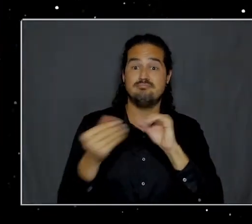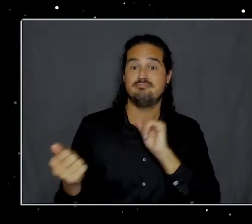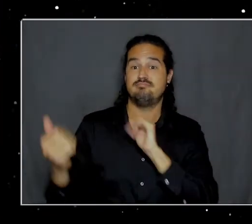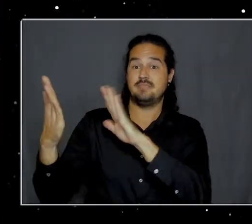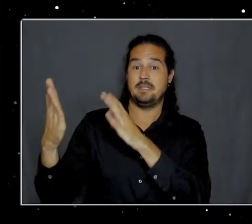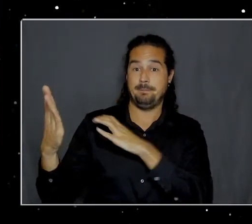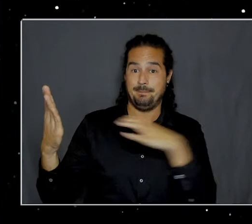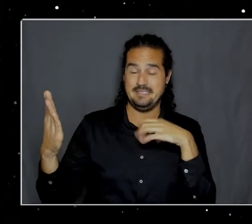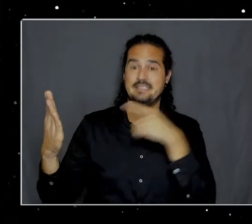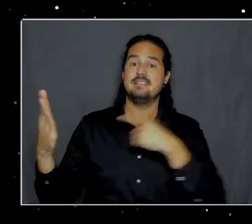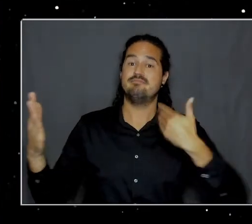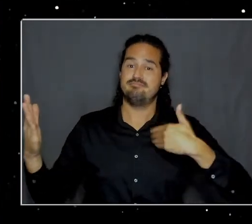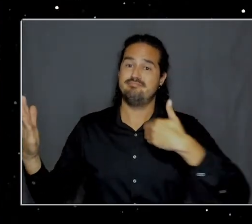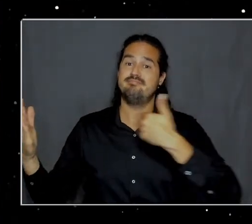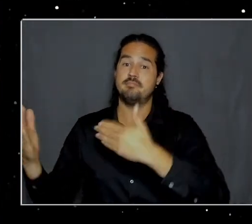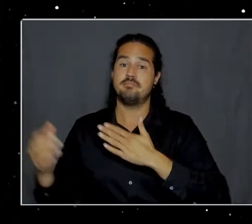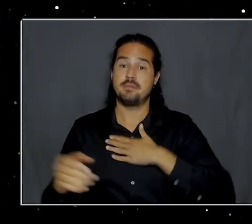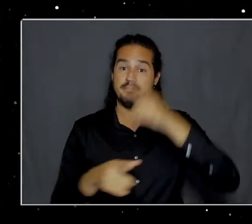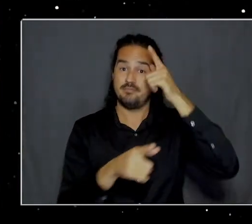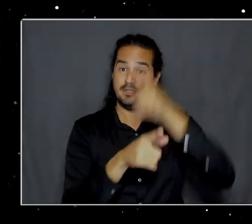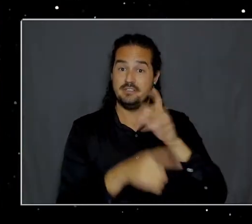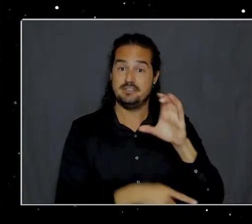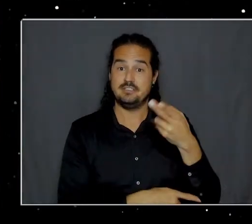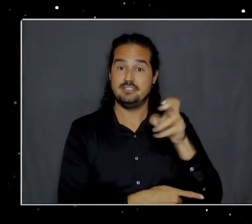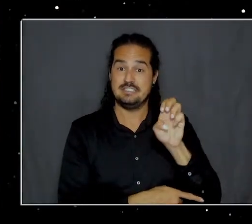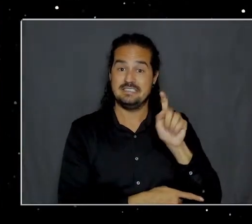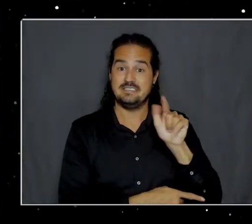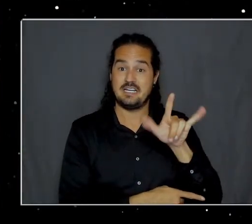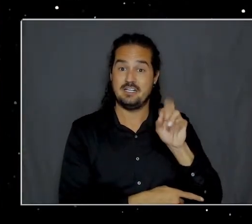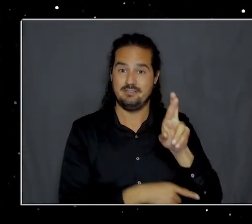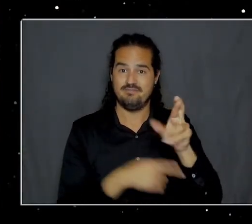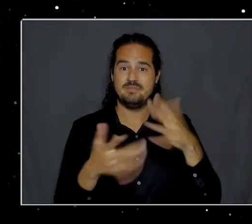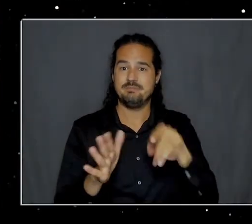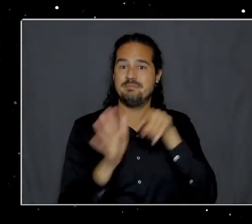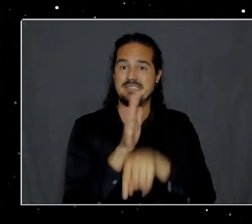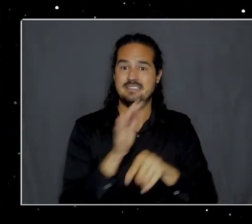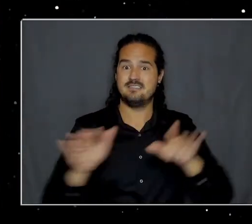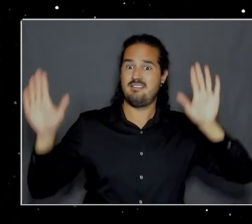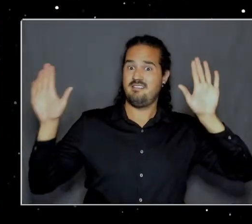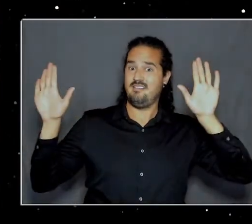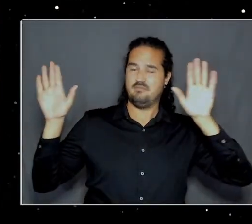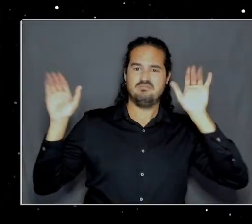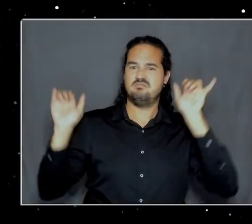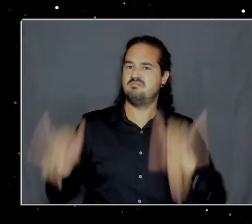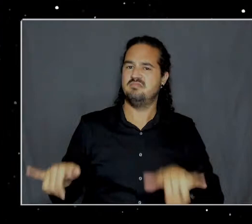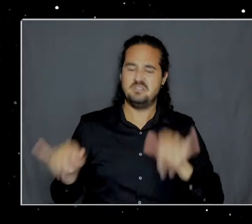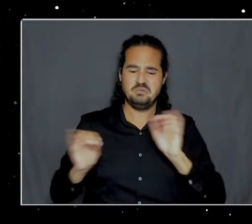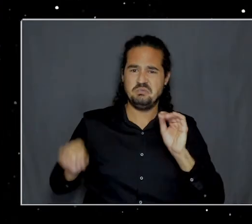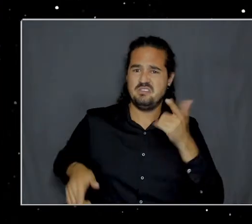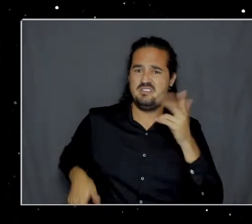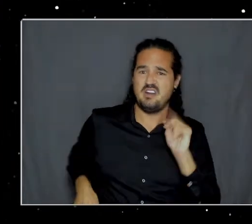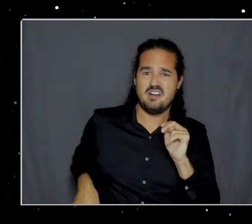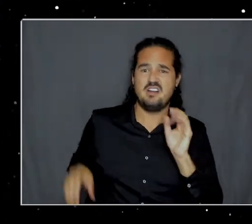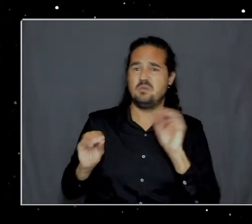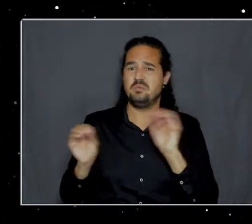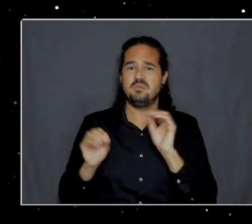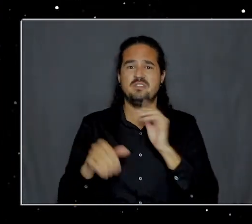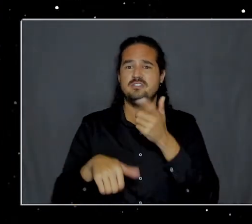MY BROTHER, CHE TAYLOR, WAS KILLED WITH HIS HANDS UP, AND HE WAS UNARMED. THERE WERE NO CHARGES IN HIS